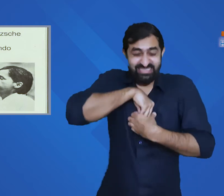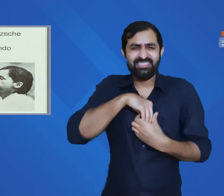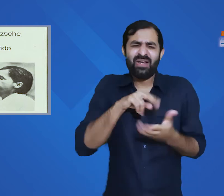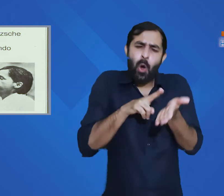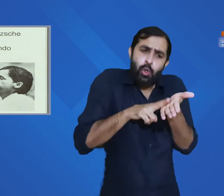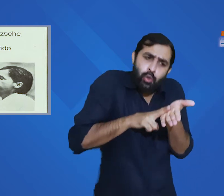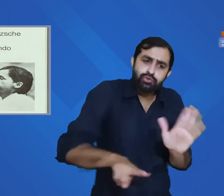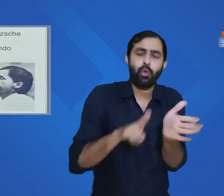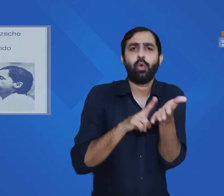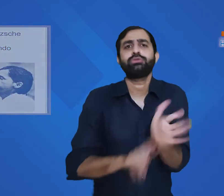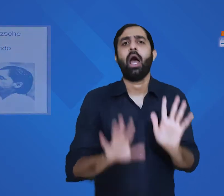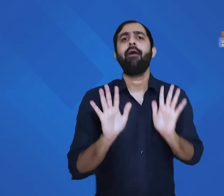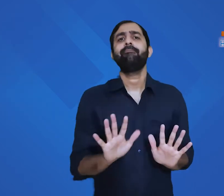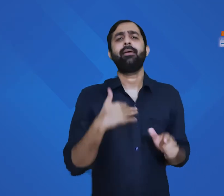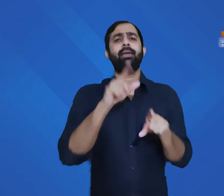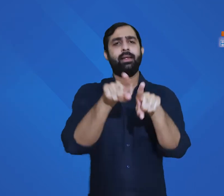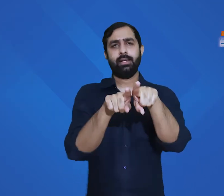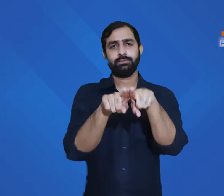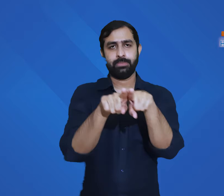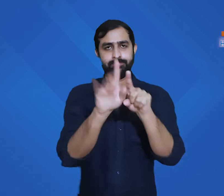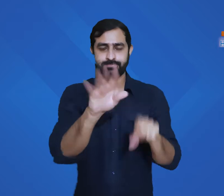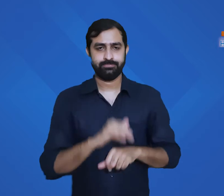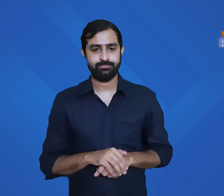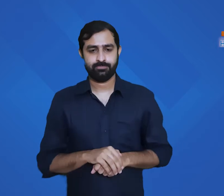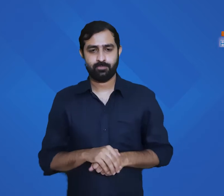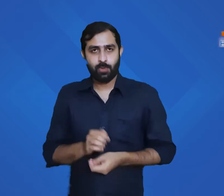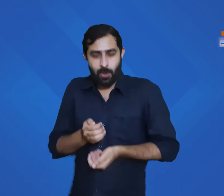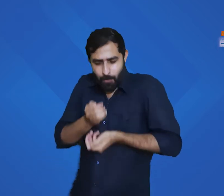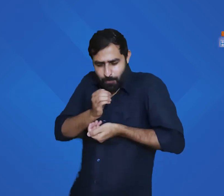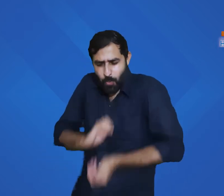All are born with some potential. Let me give you an example.